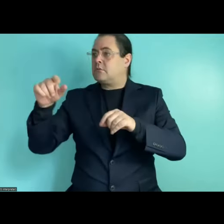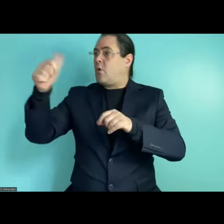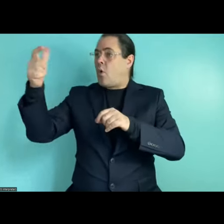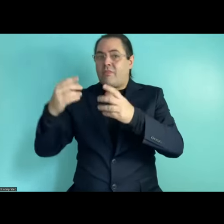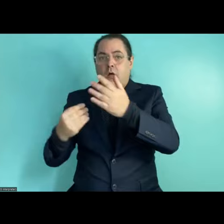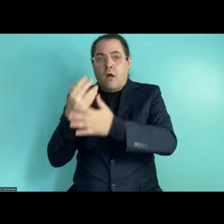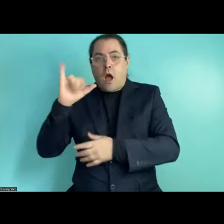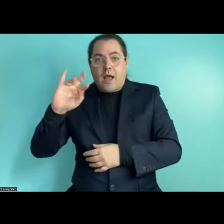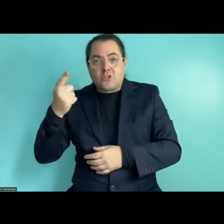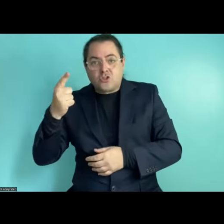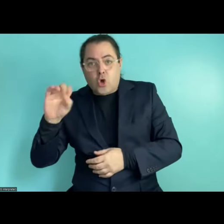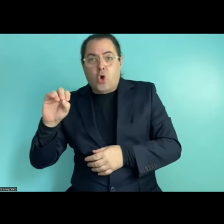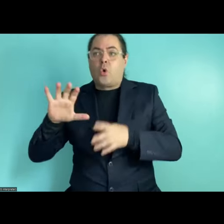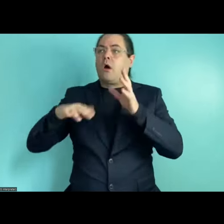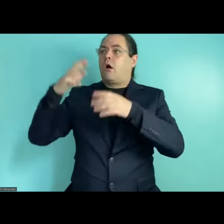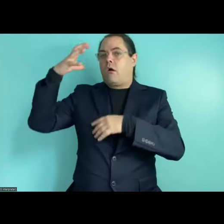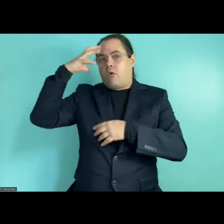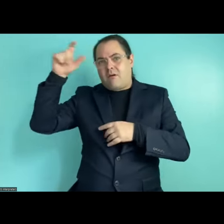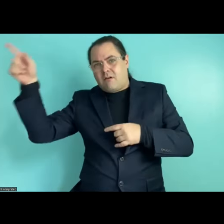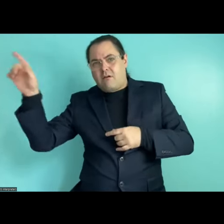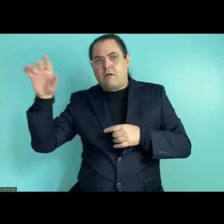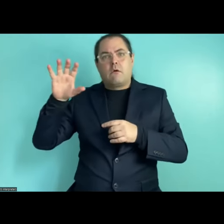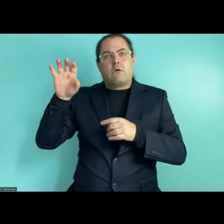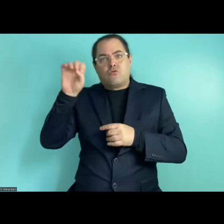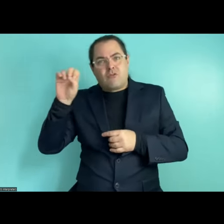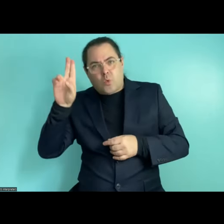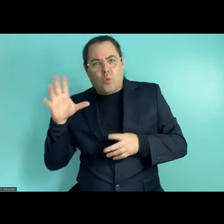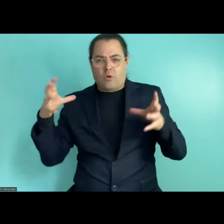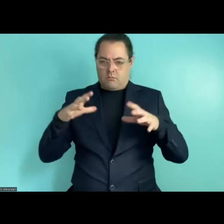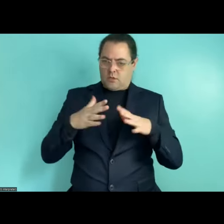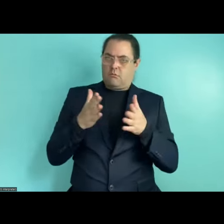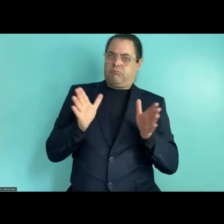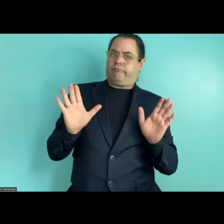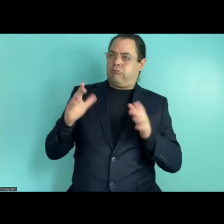15:47:30 can easily have an inclusive job environment and training.